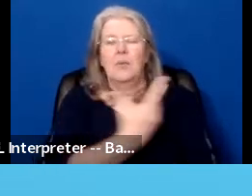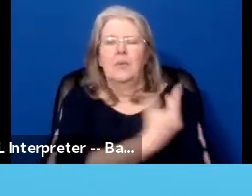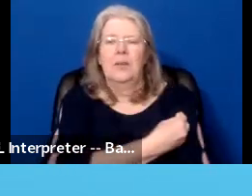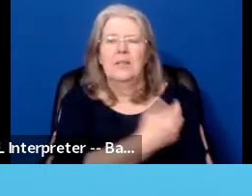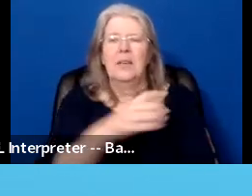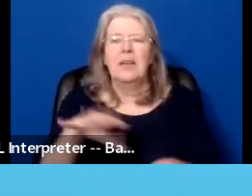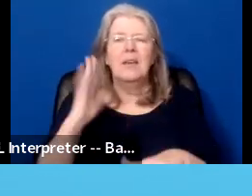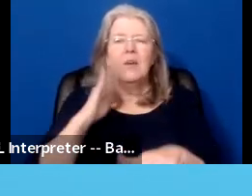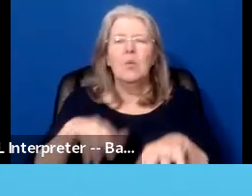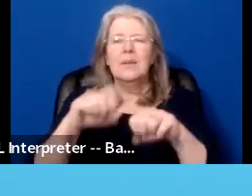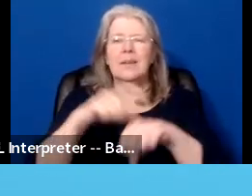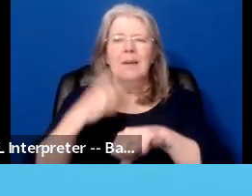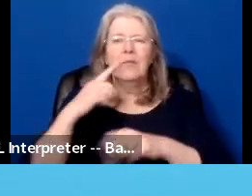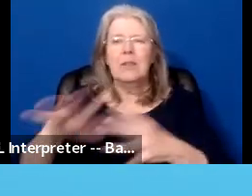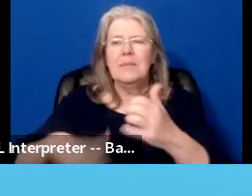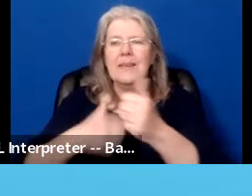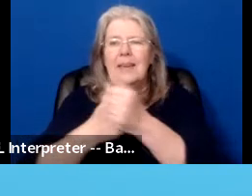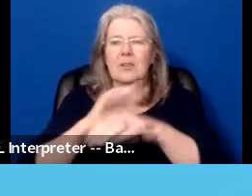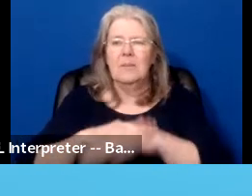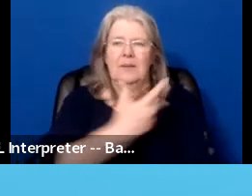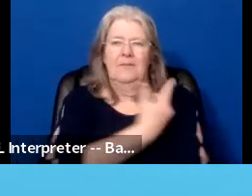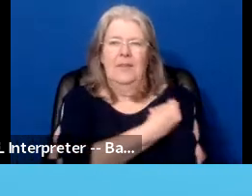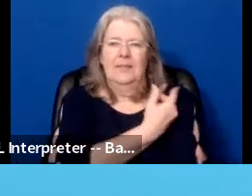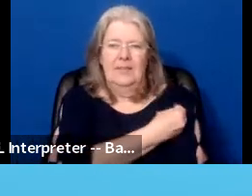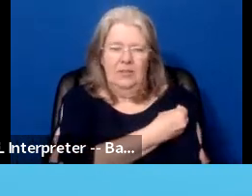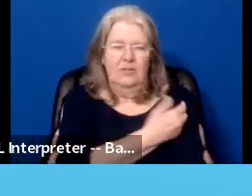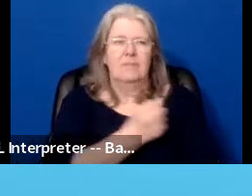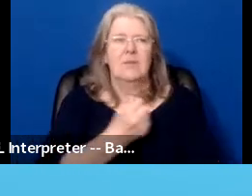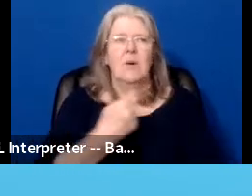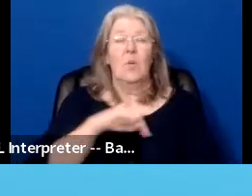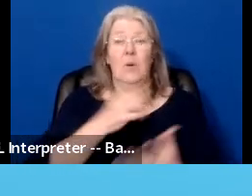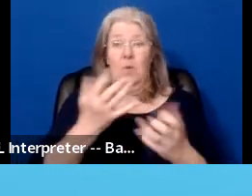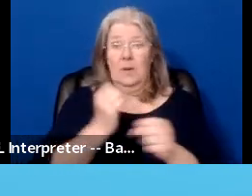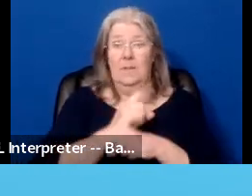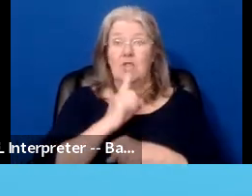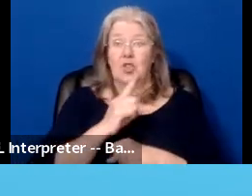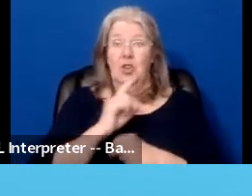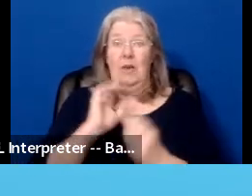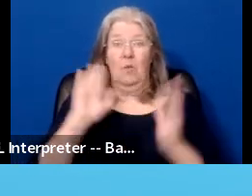I think that we want to make sure that we're targeting everyone to get vaccinated because